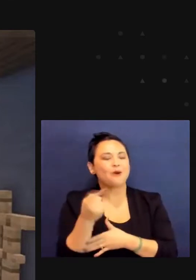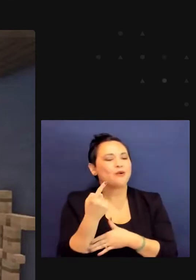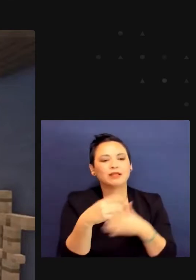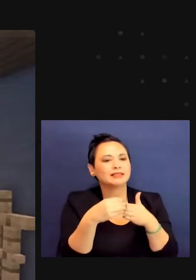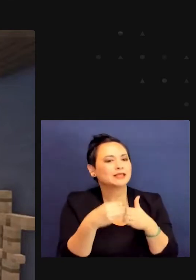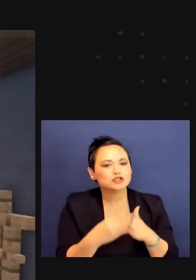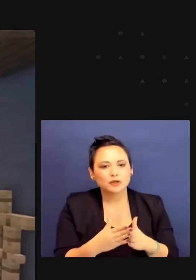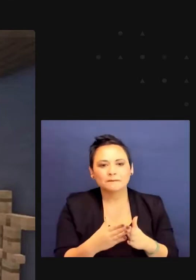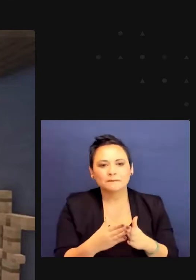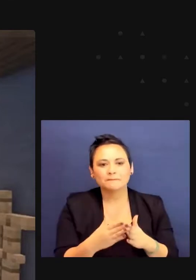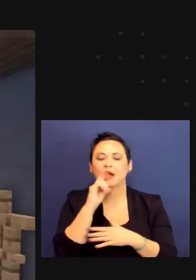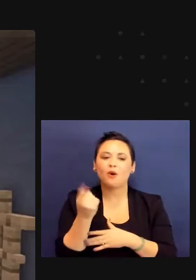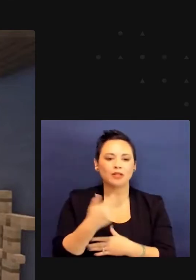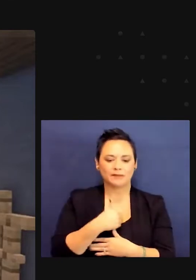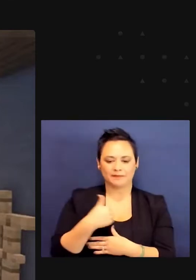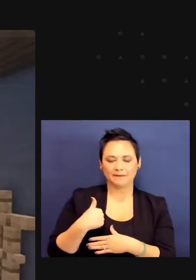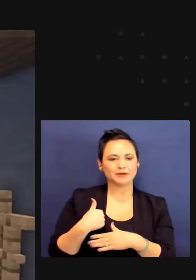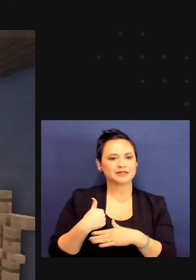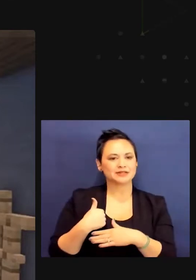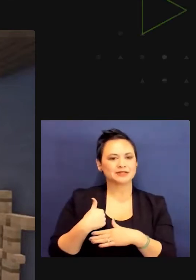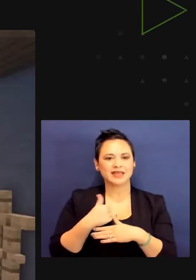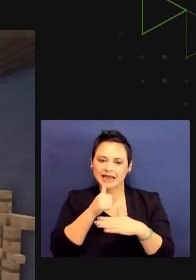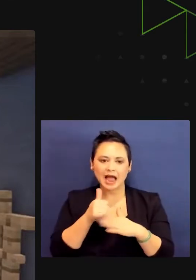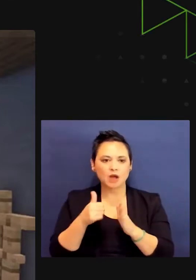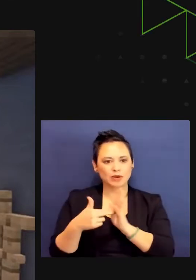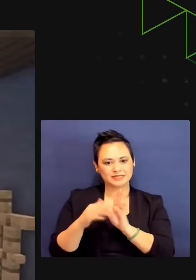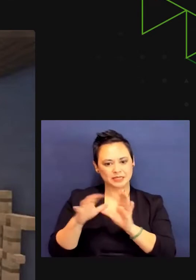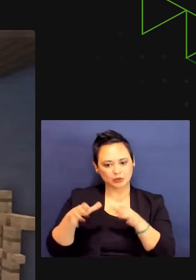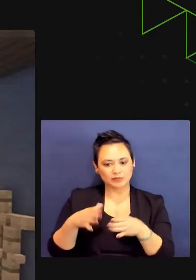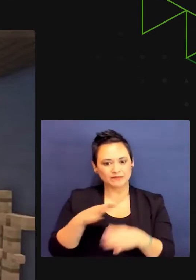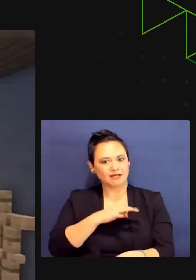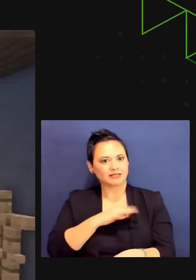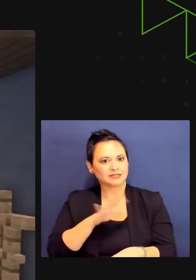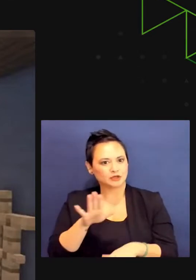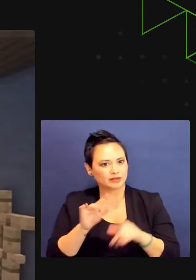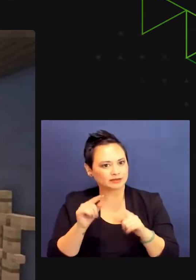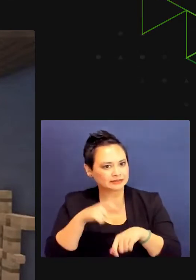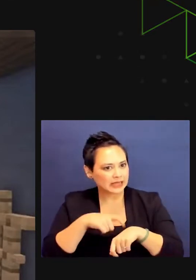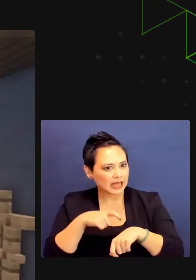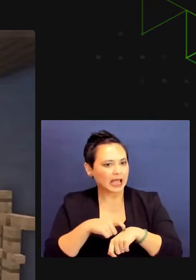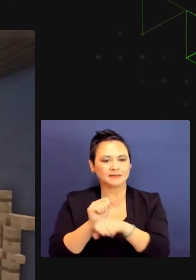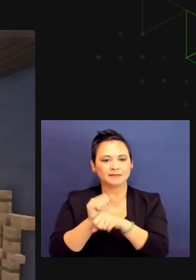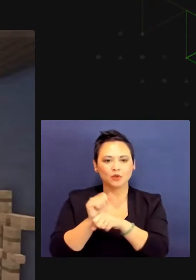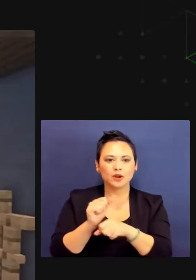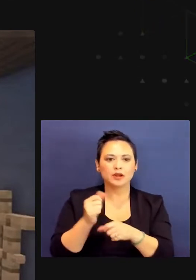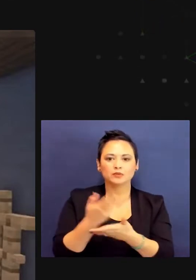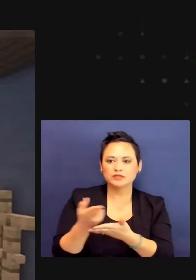that volunteer their time in our employee resource groups. It's a responsibility of every manager, and every team member.